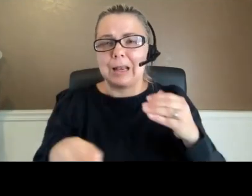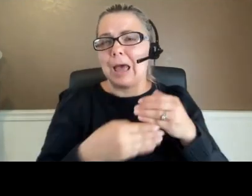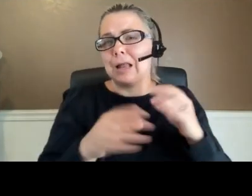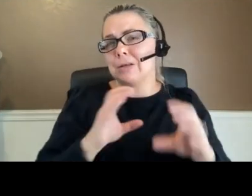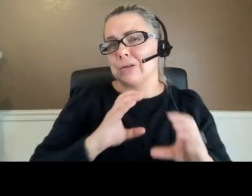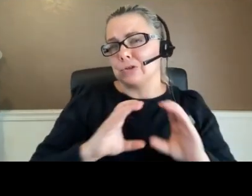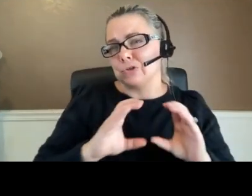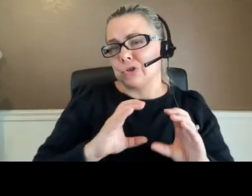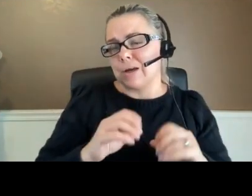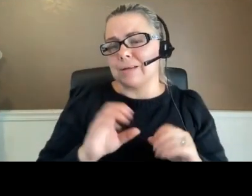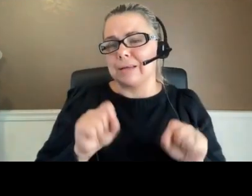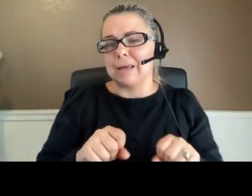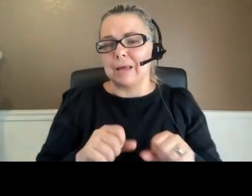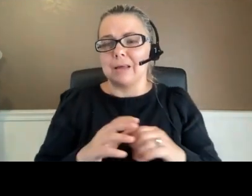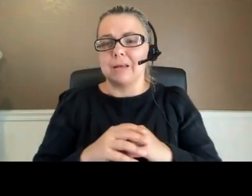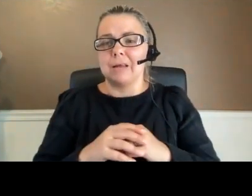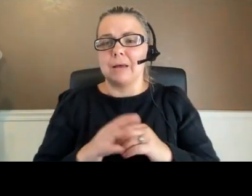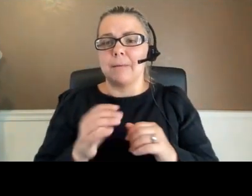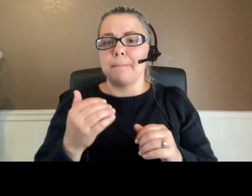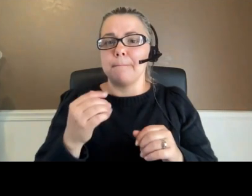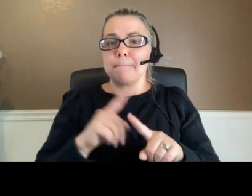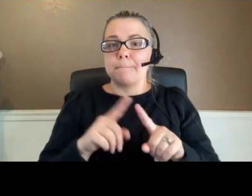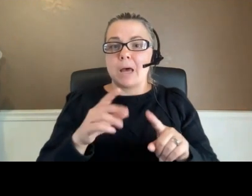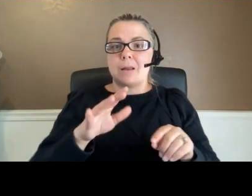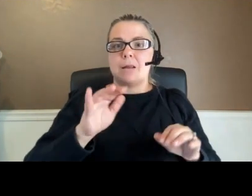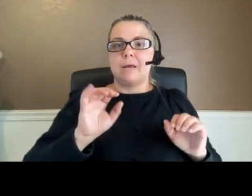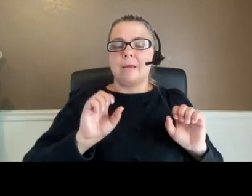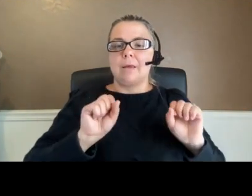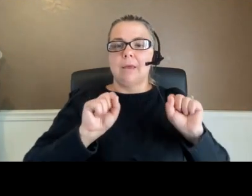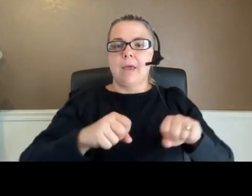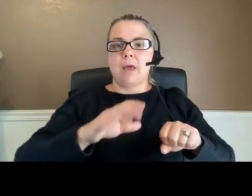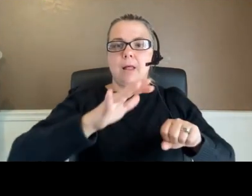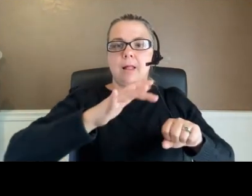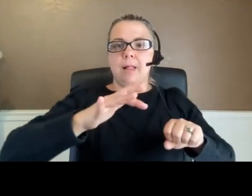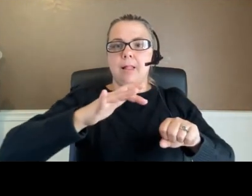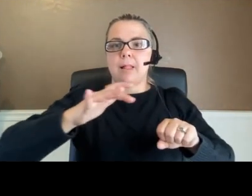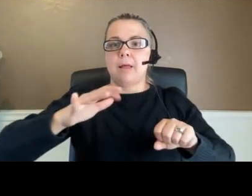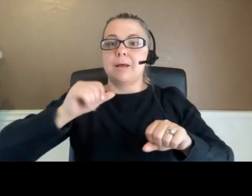Inspector what I can do is I can hover over these images and when I find this thing that has a role